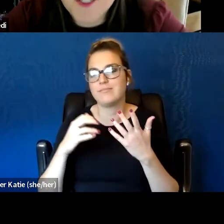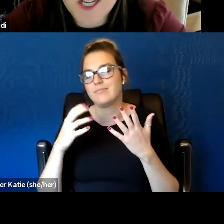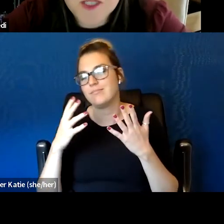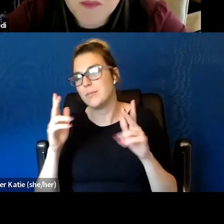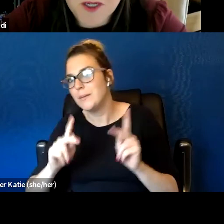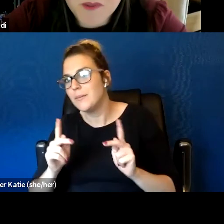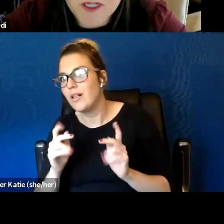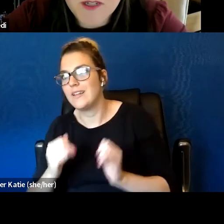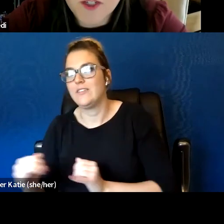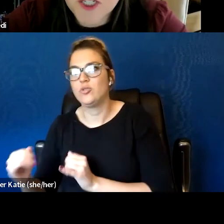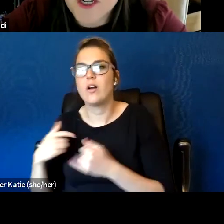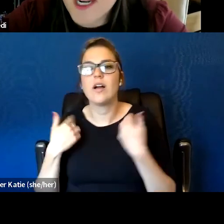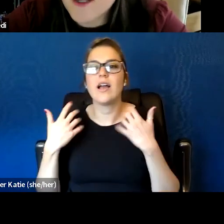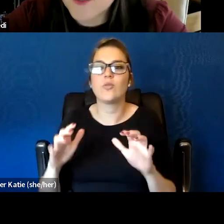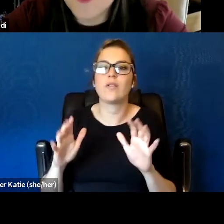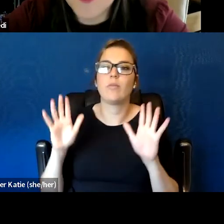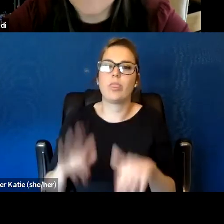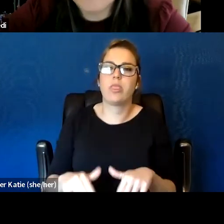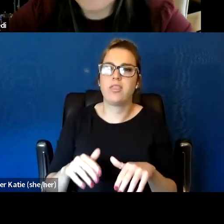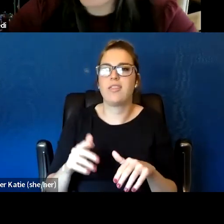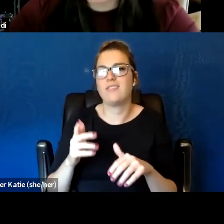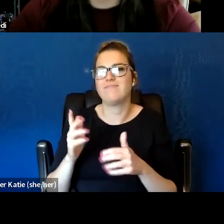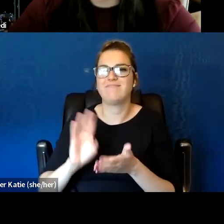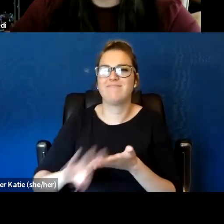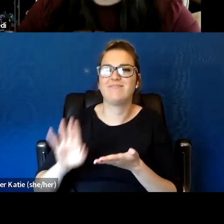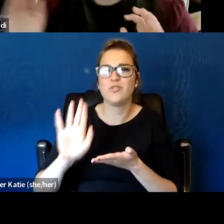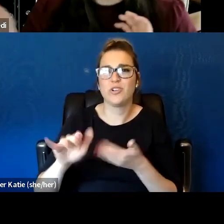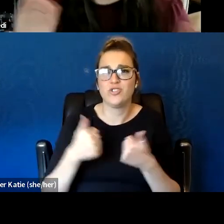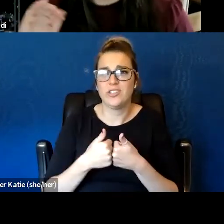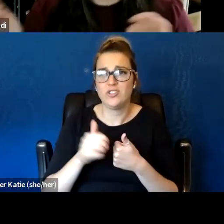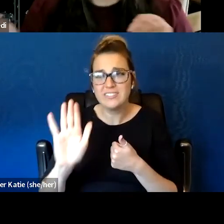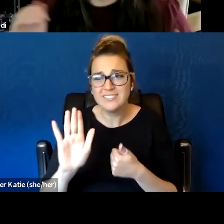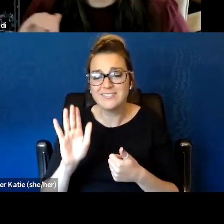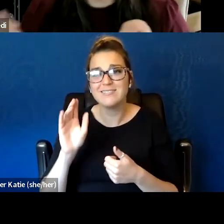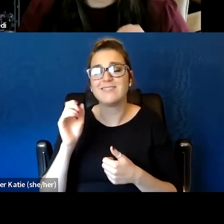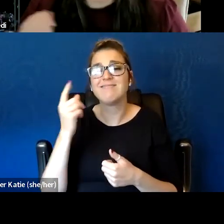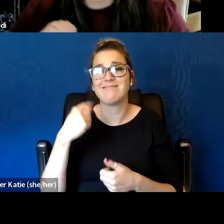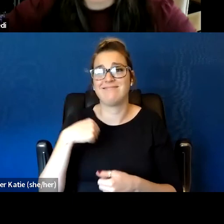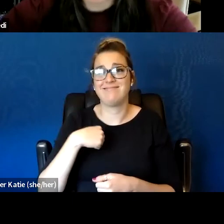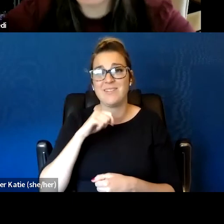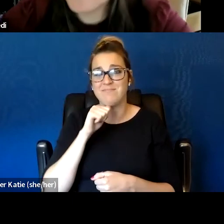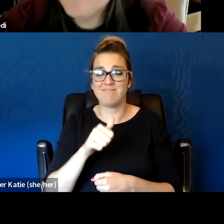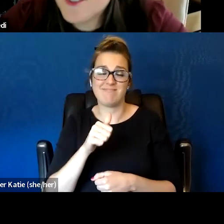of the challenges people are experiencing, for sure. And I also don't wanna, I also don't feel like I'm in a position to assume like what is always going on at every level.